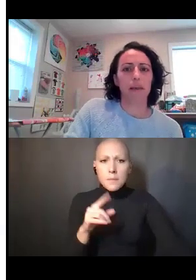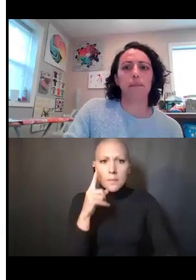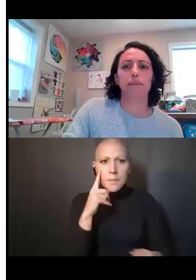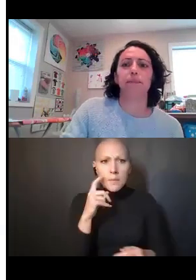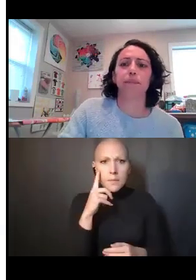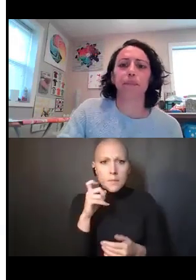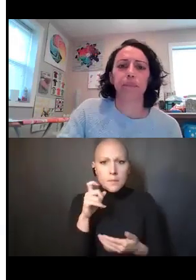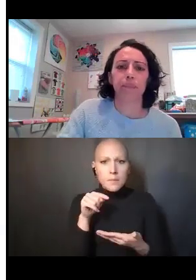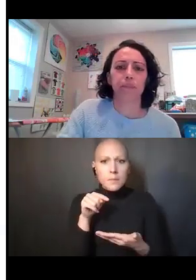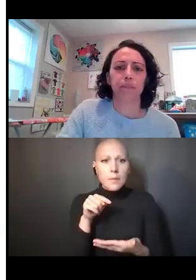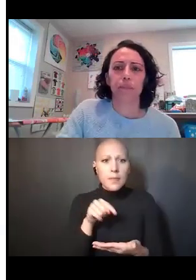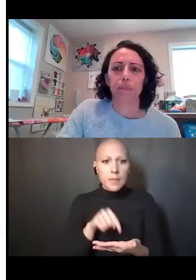Michelle Bulls: Yeah.